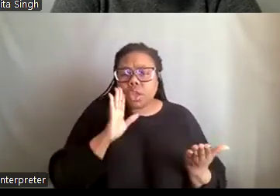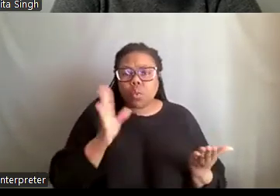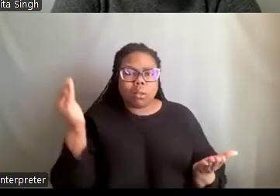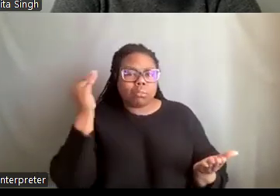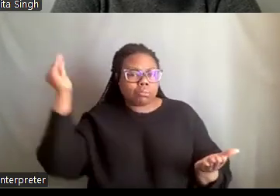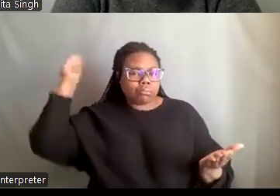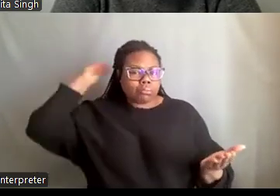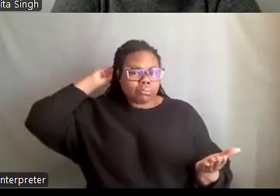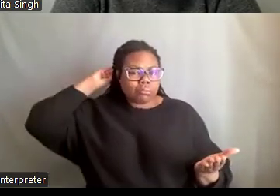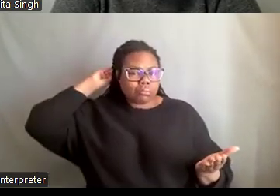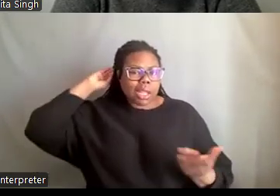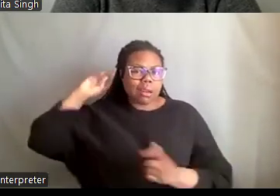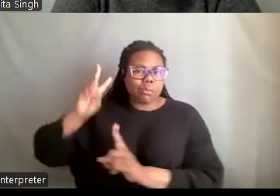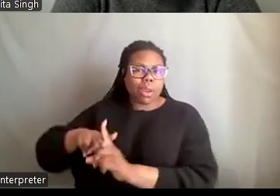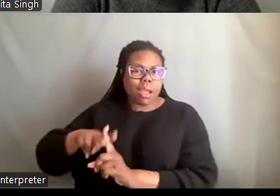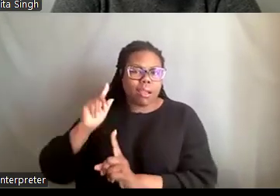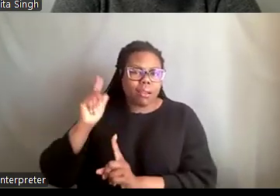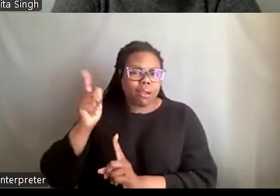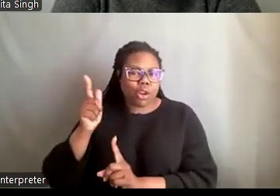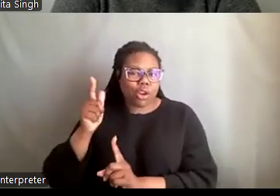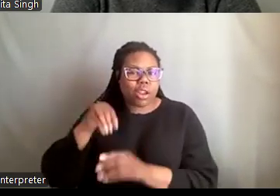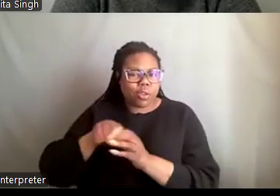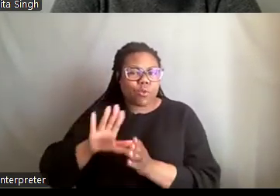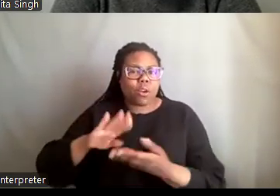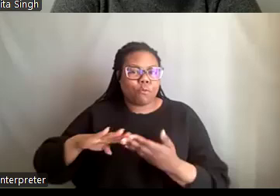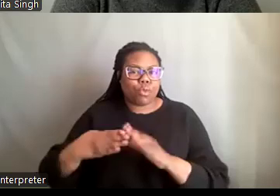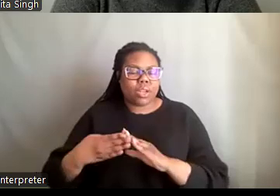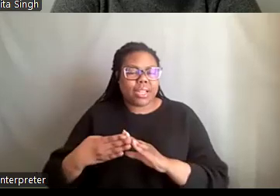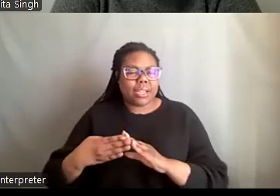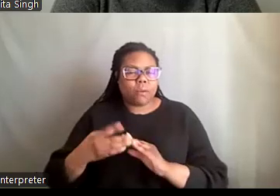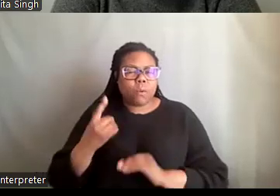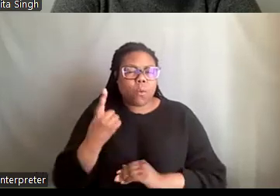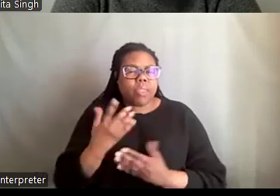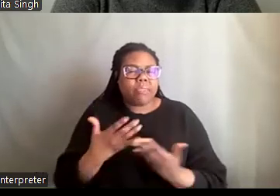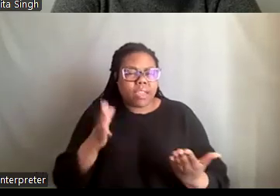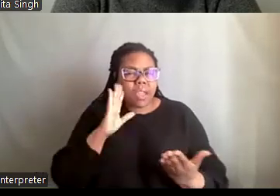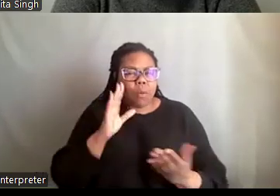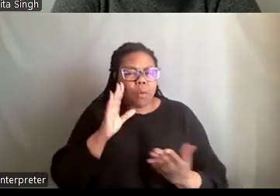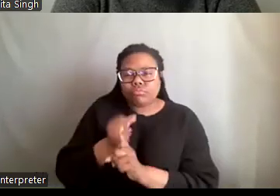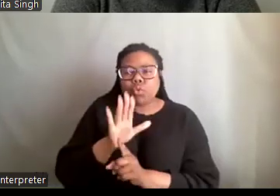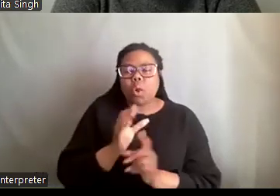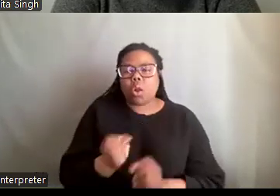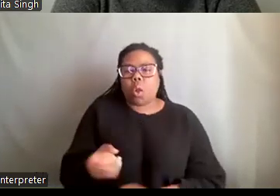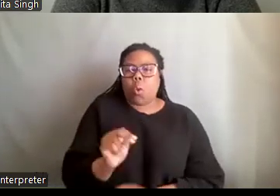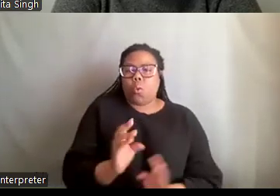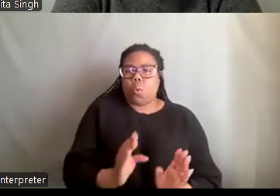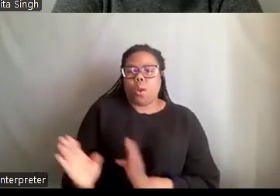at the end of the call to think about what is one thing that you're taking away from today's call that you think you can use in your own community, that you think can